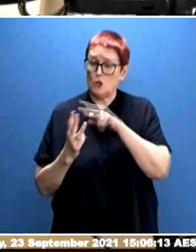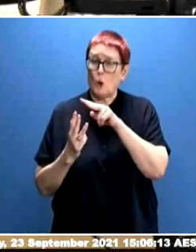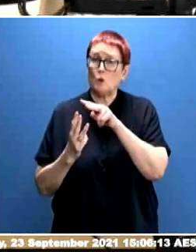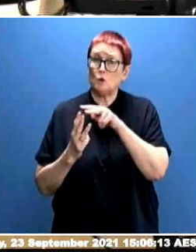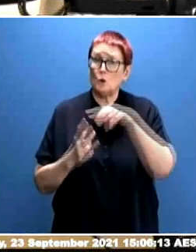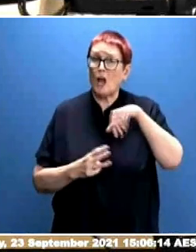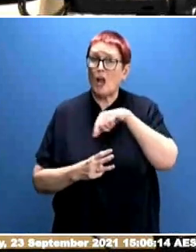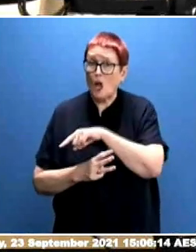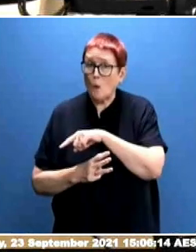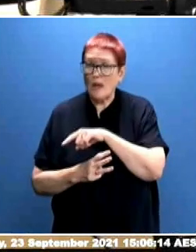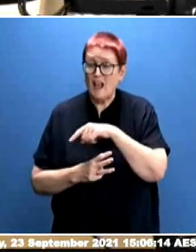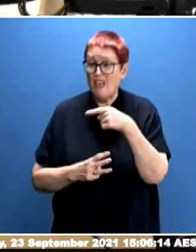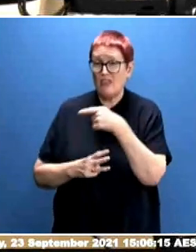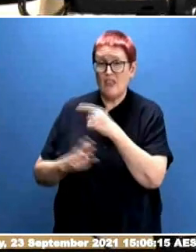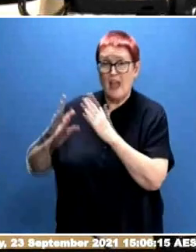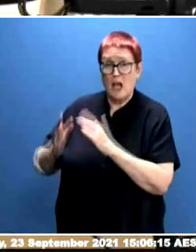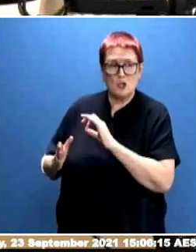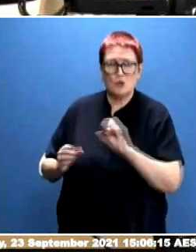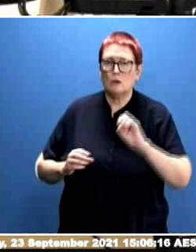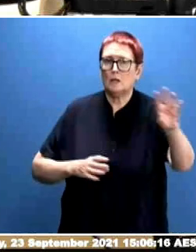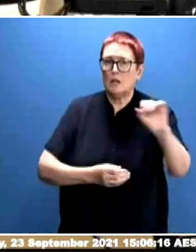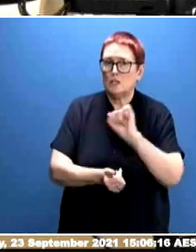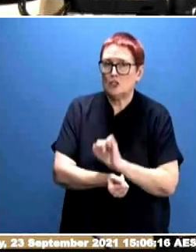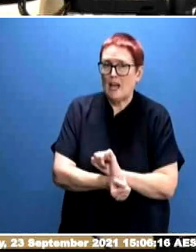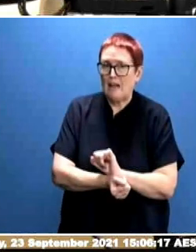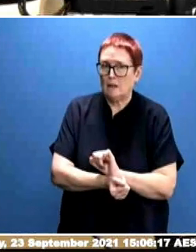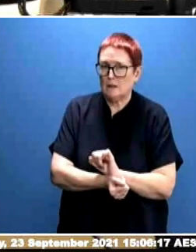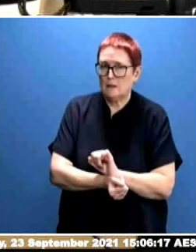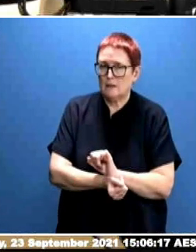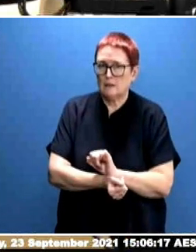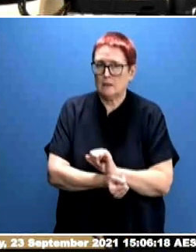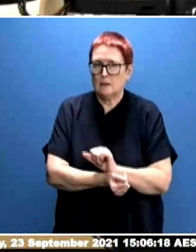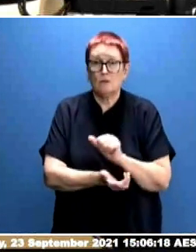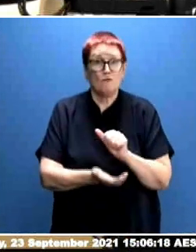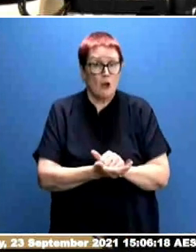or a bail order; is that the situation? Yes.